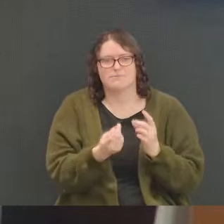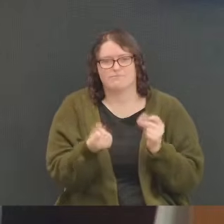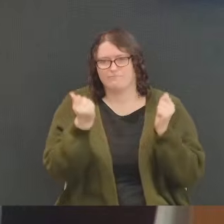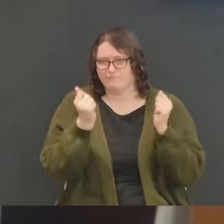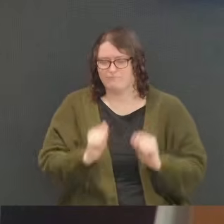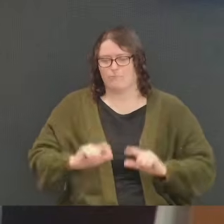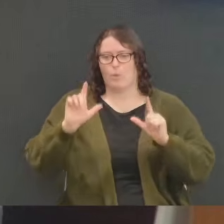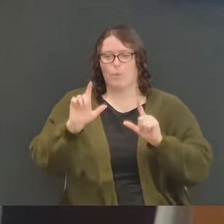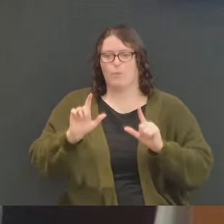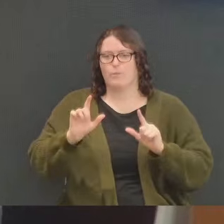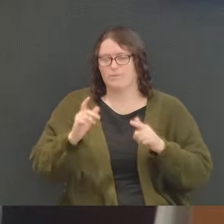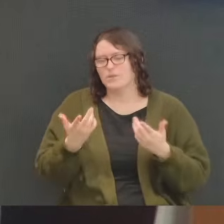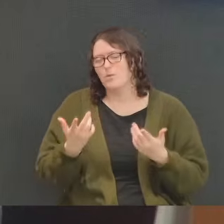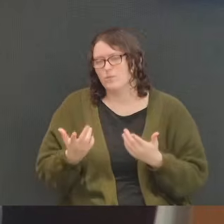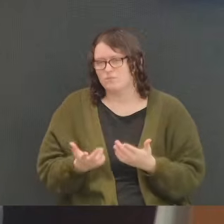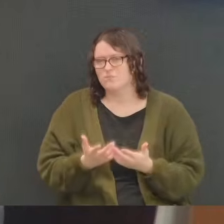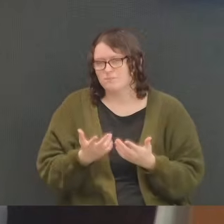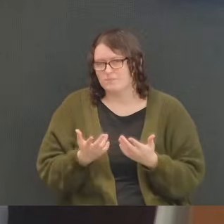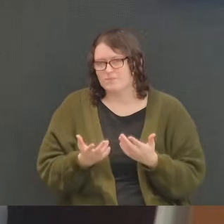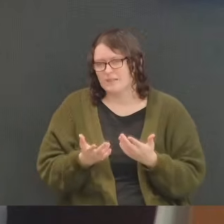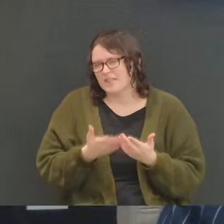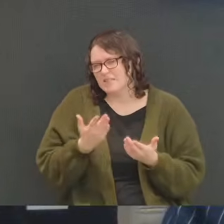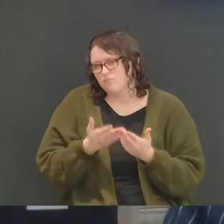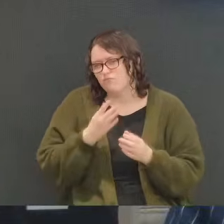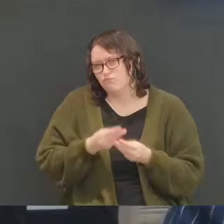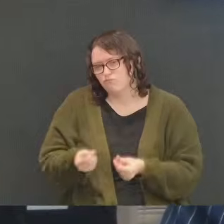so it's something that they have a lot of control over. Okay. Thank you. I just want